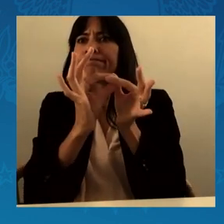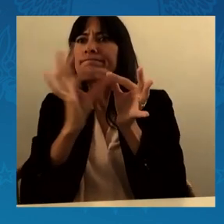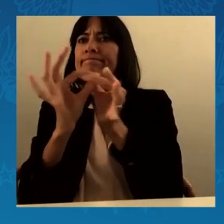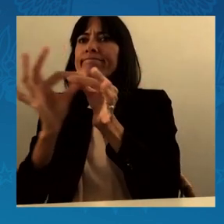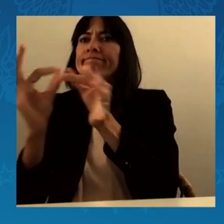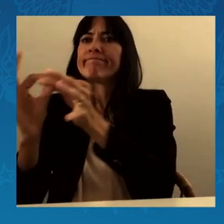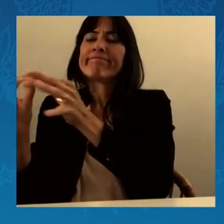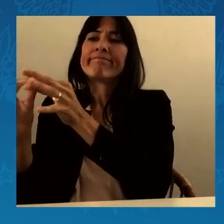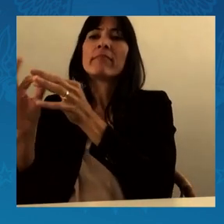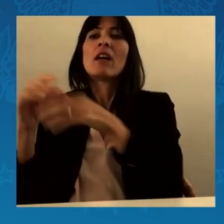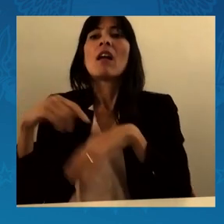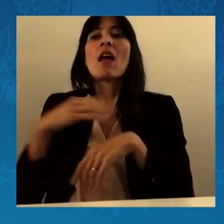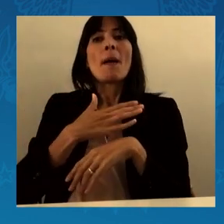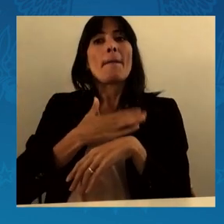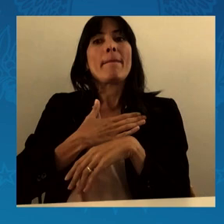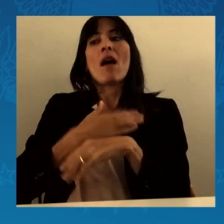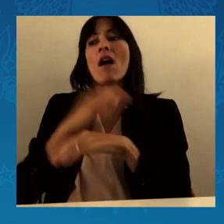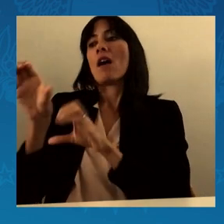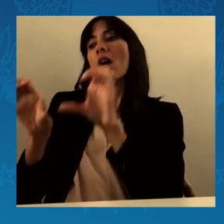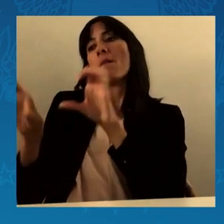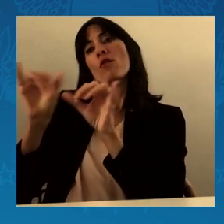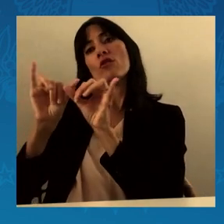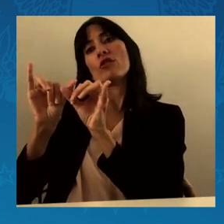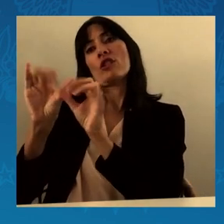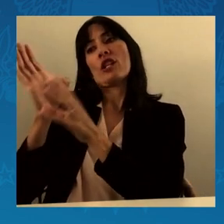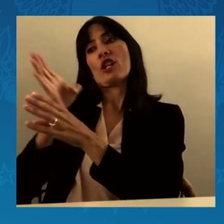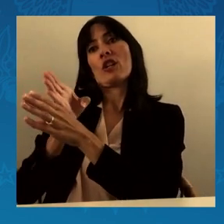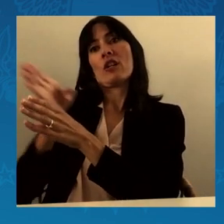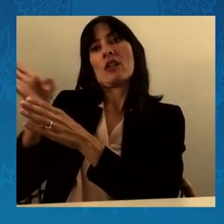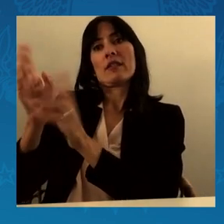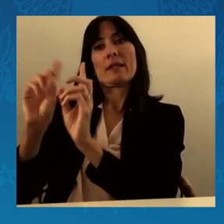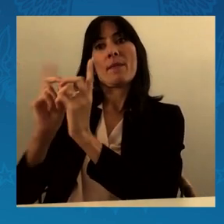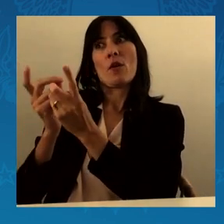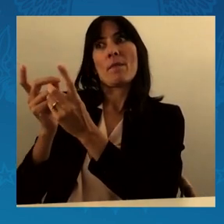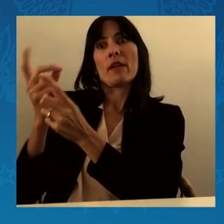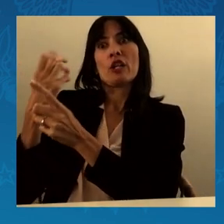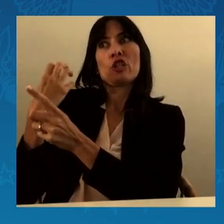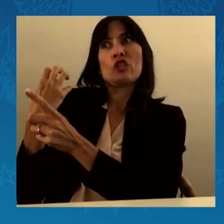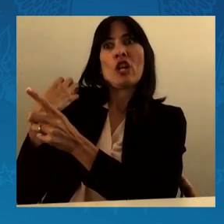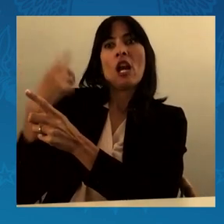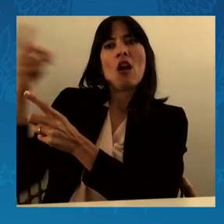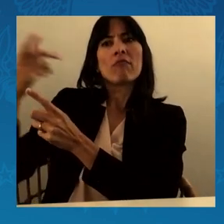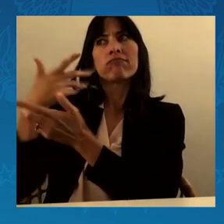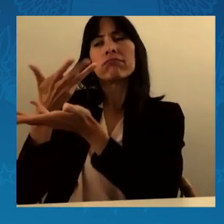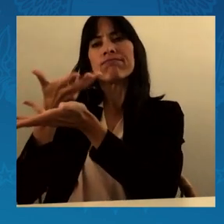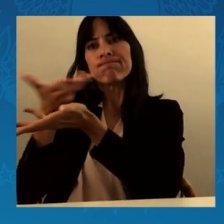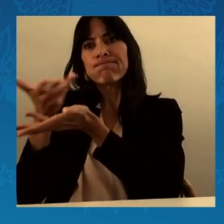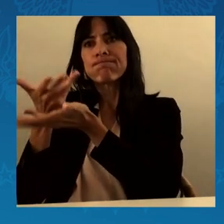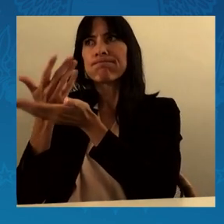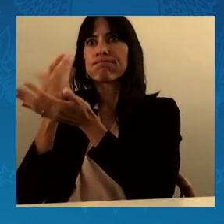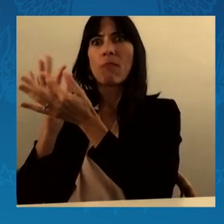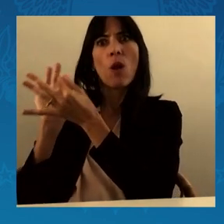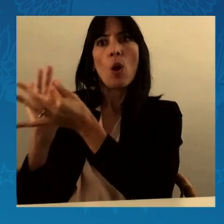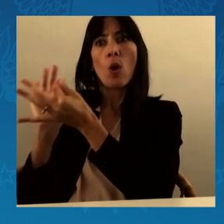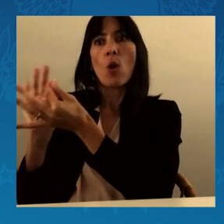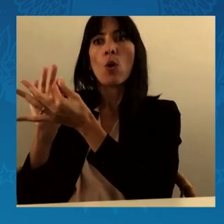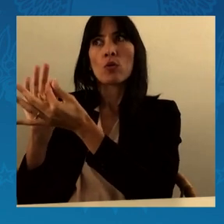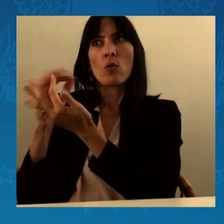of my chemical engineering department. And so there's lots of opportunities that come my way that I probably wouldn't get at like any other type of school.